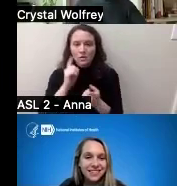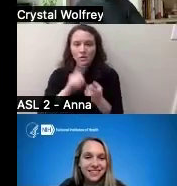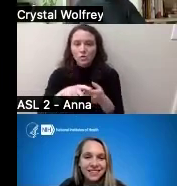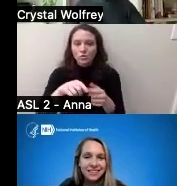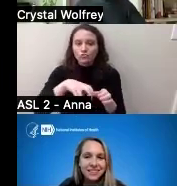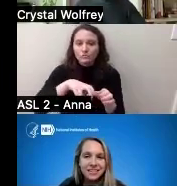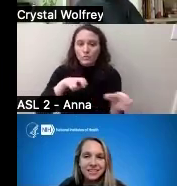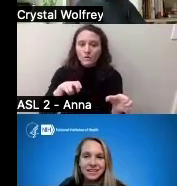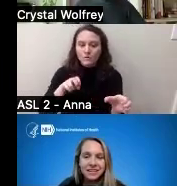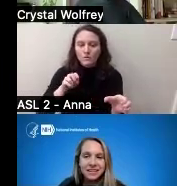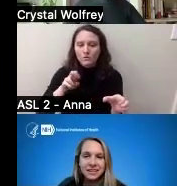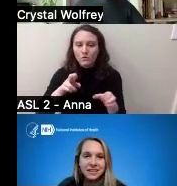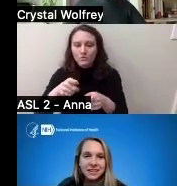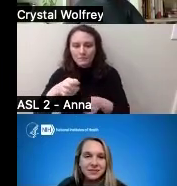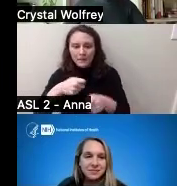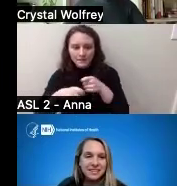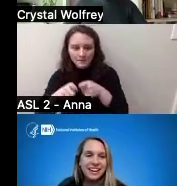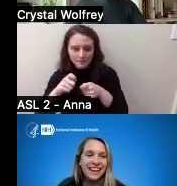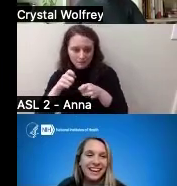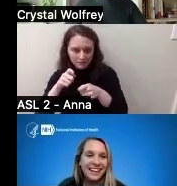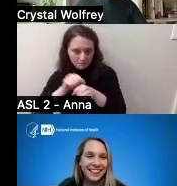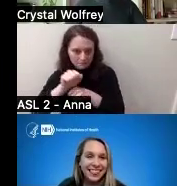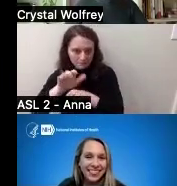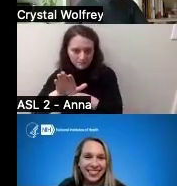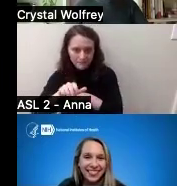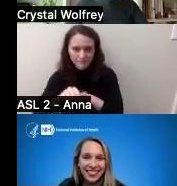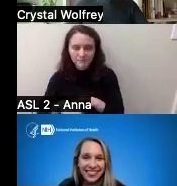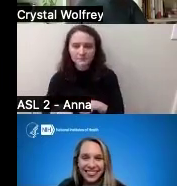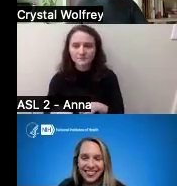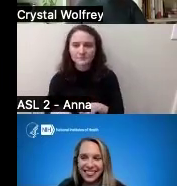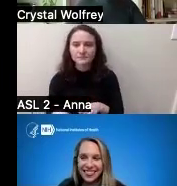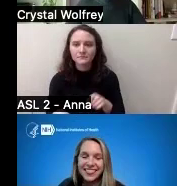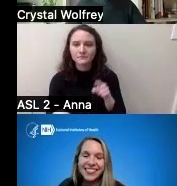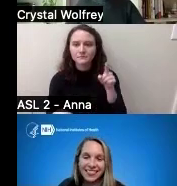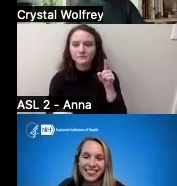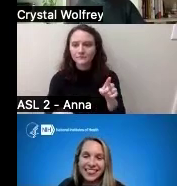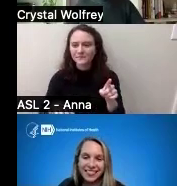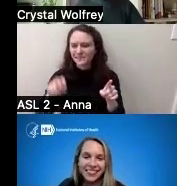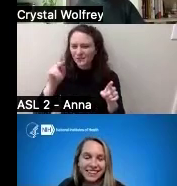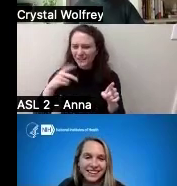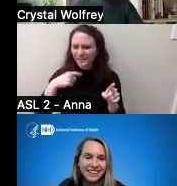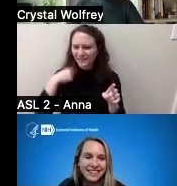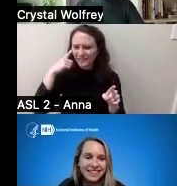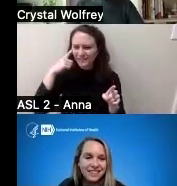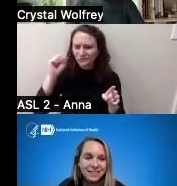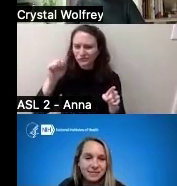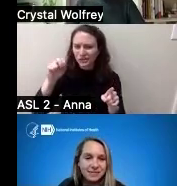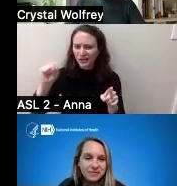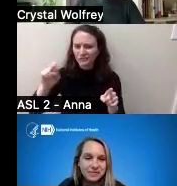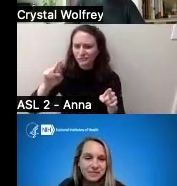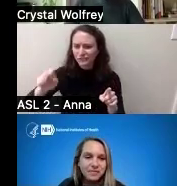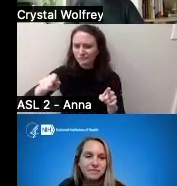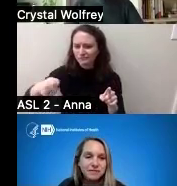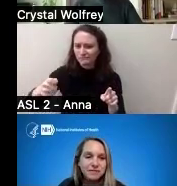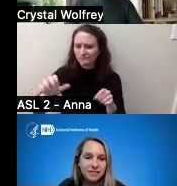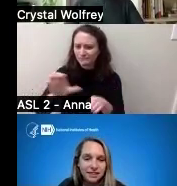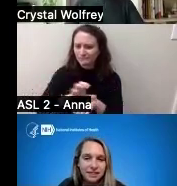So luckily I have control of these slides. I think Sean is rebooting his computer, so I hope he'll be here soon. So, yes, absolutely. The answer is C.